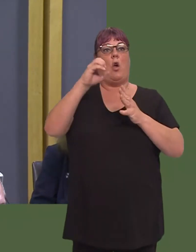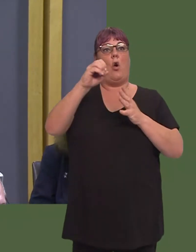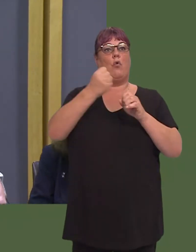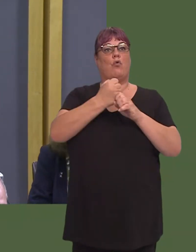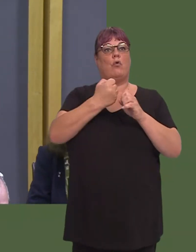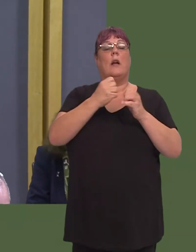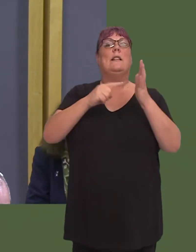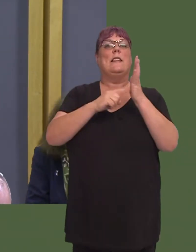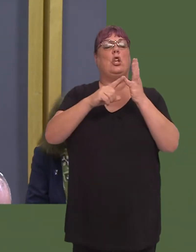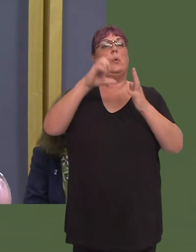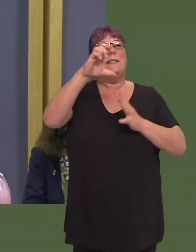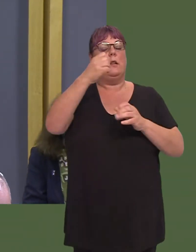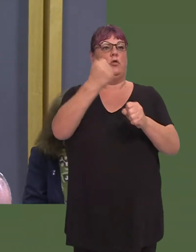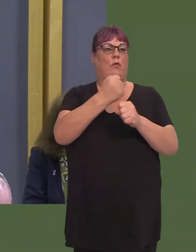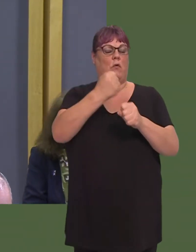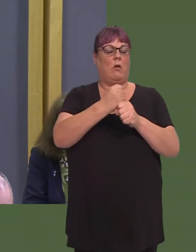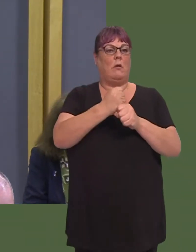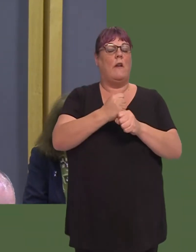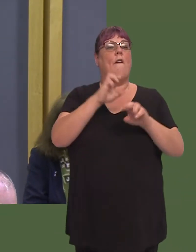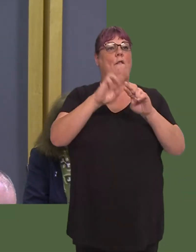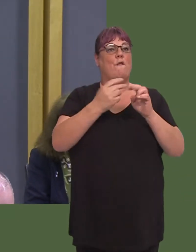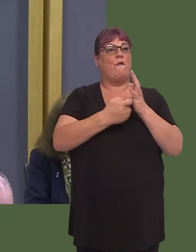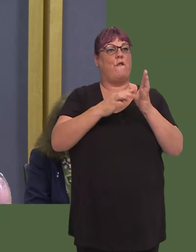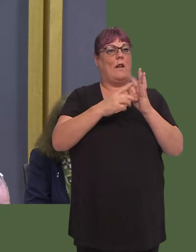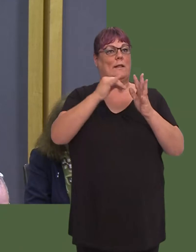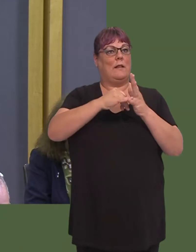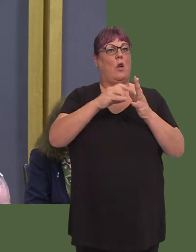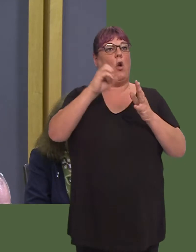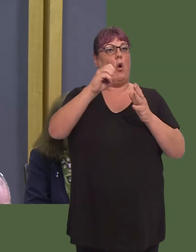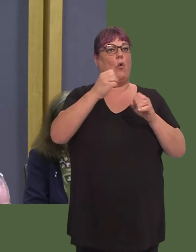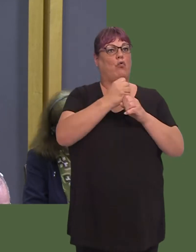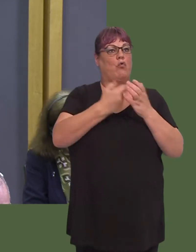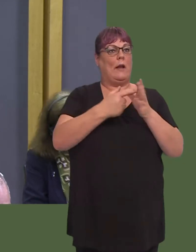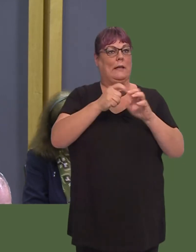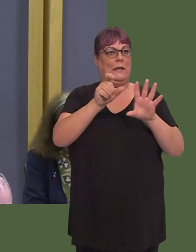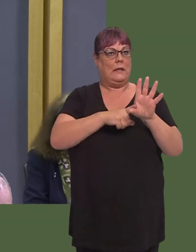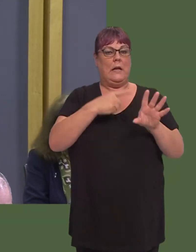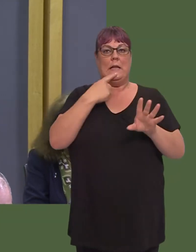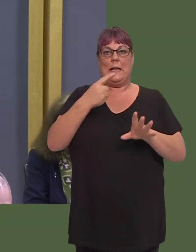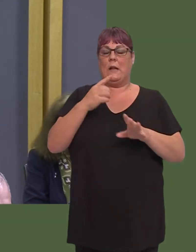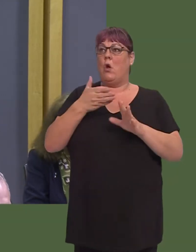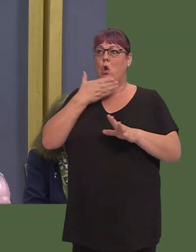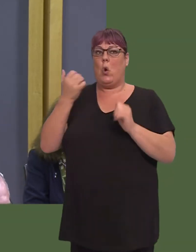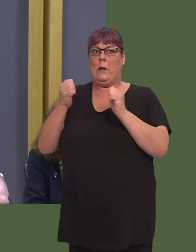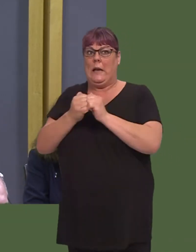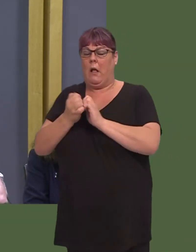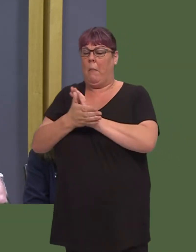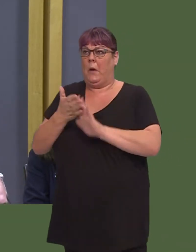same level, of course. So, they're paying twice for a service that should be provided by a local authority. I would hope that no local authority in Wales sees estate management